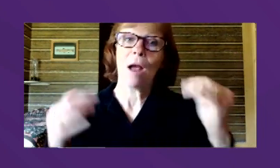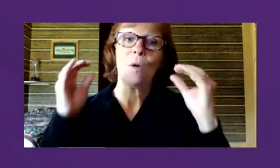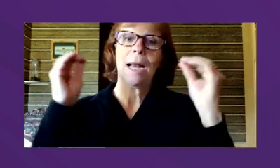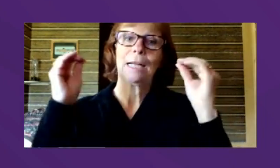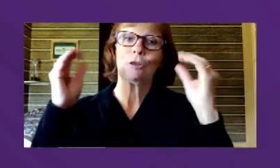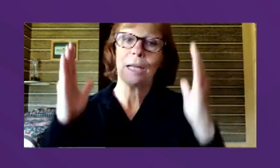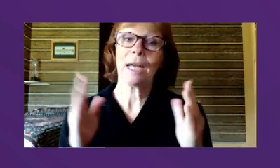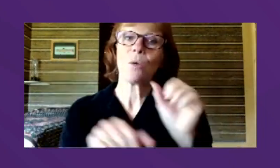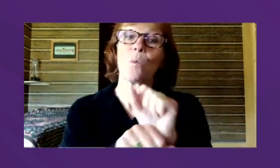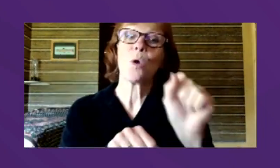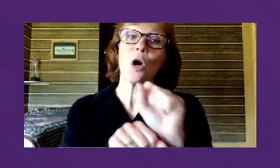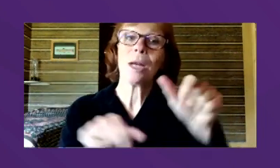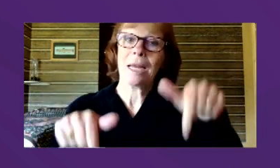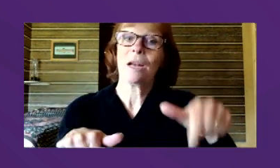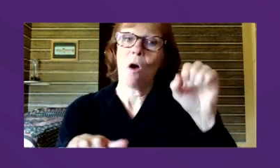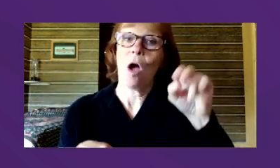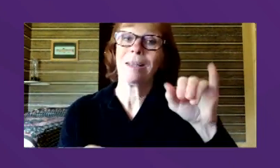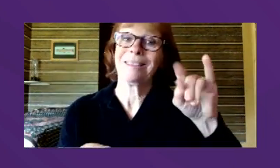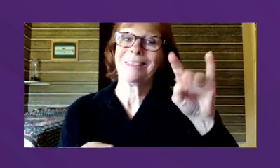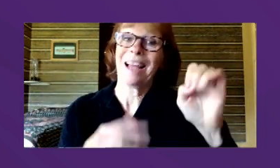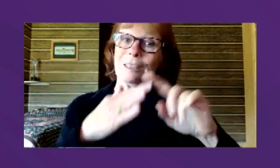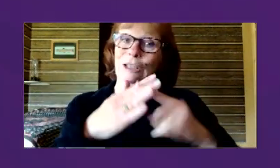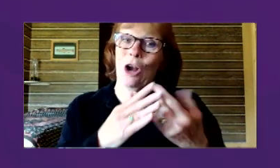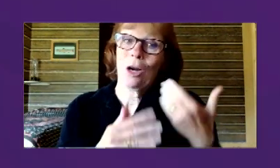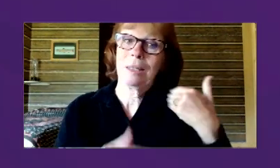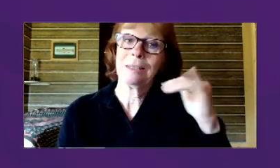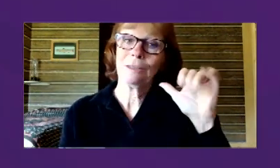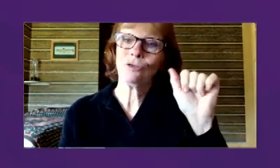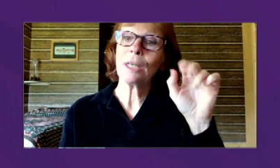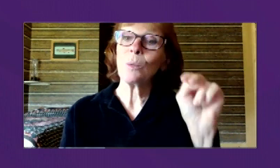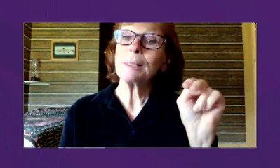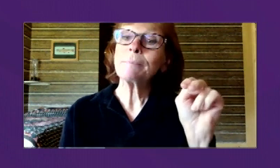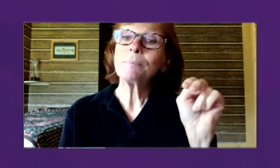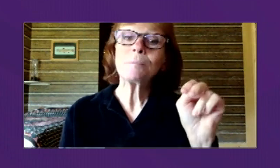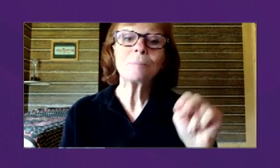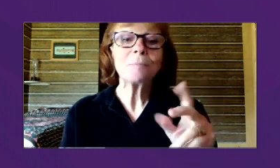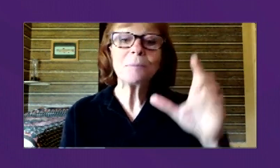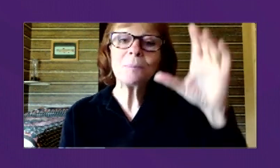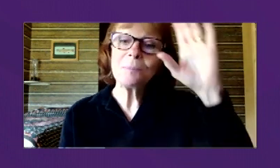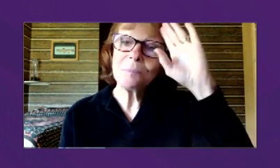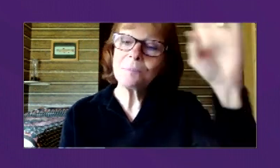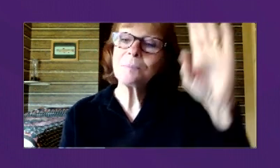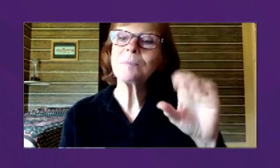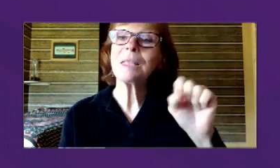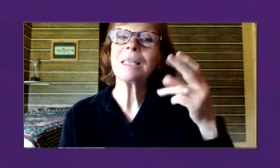on site since January. SHANNON WAGNER: And hi there. My name is Shannon Wagner. I'm the